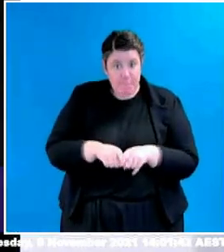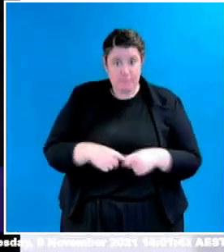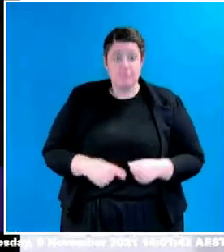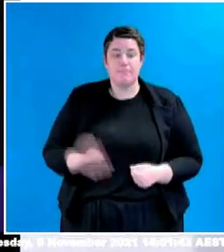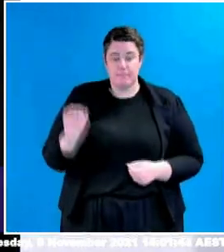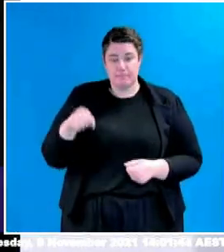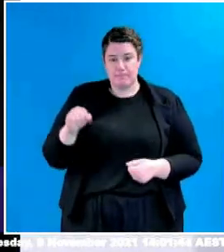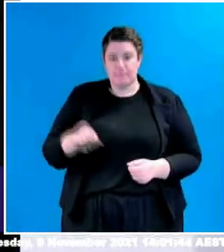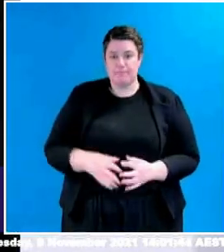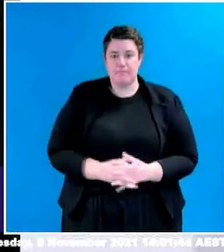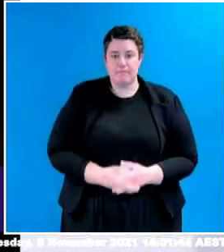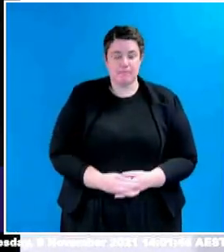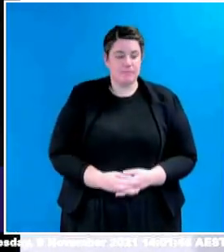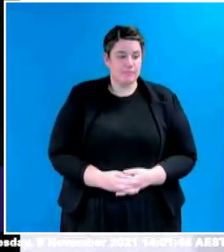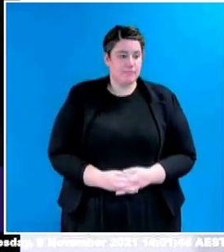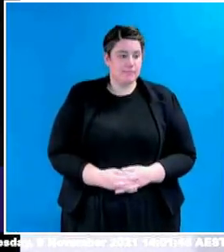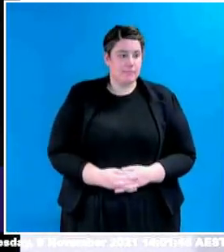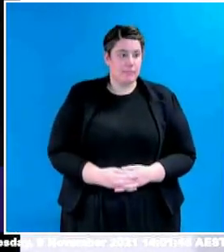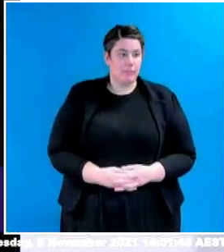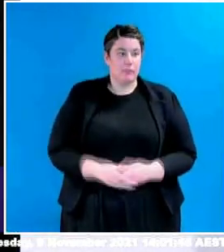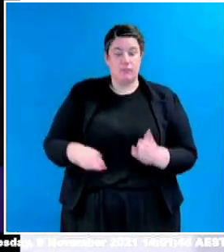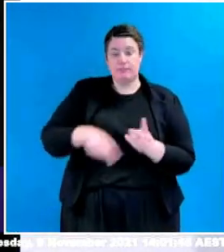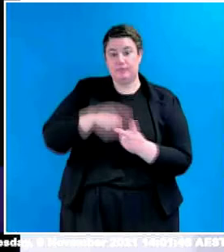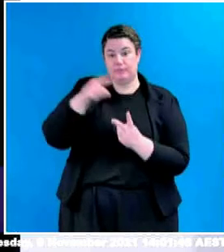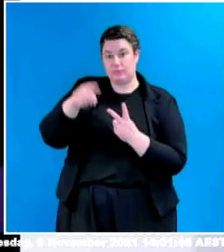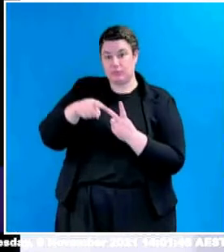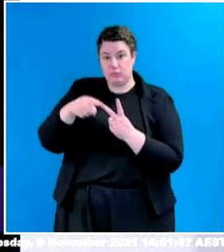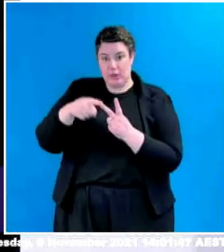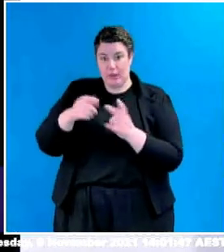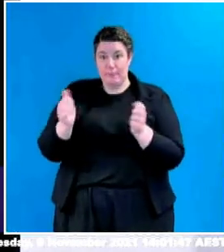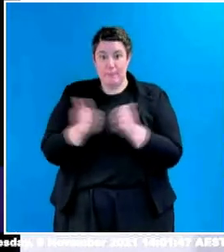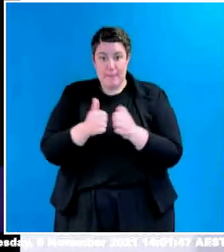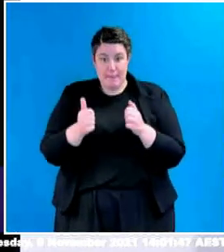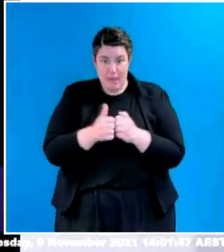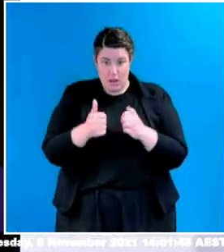Can I turn to the second paper which I hope you have, and that is